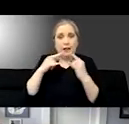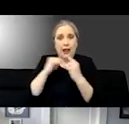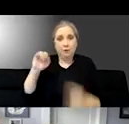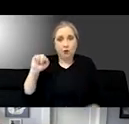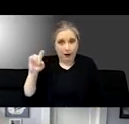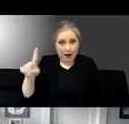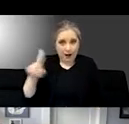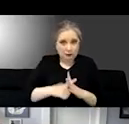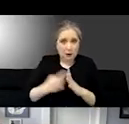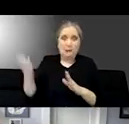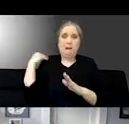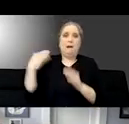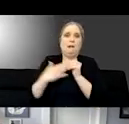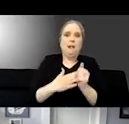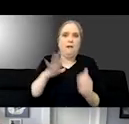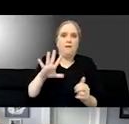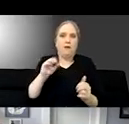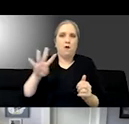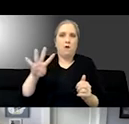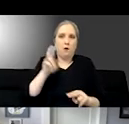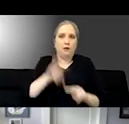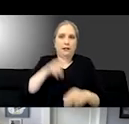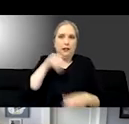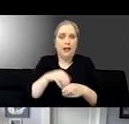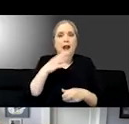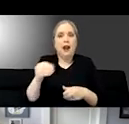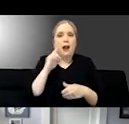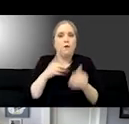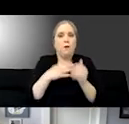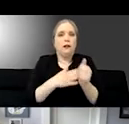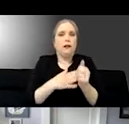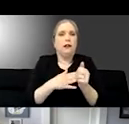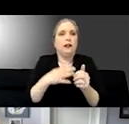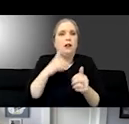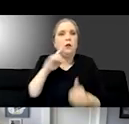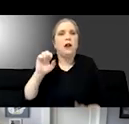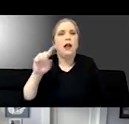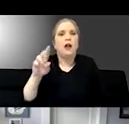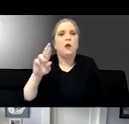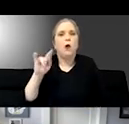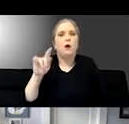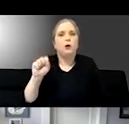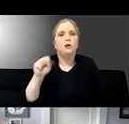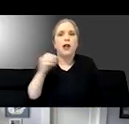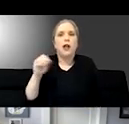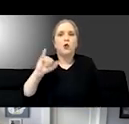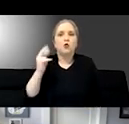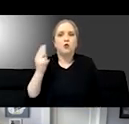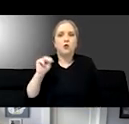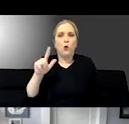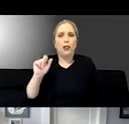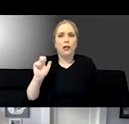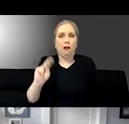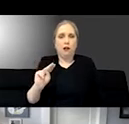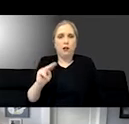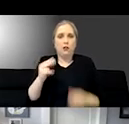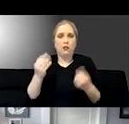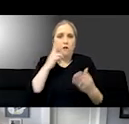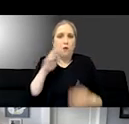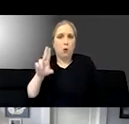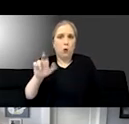From her time as a counselor at Camp Jened, to leading the 504 sit-in, founding the world institute on disability with ed Roberts and Joan Leon, serving at the U.S. Department of Education, the World Bank, and the U.S. State Department as the first special advisor on international disability rights, Judy has always been leading the way for equality and inclusion of people with disabilities.